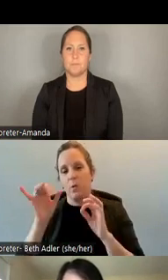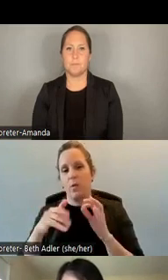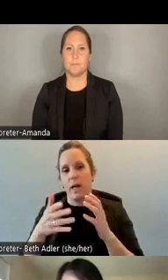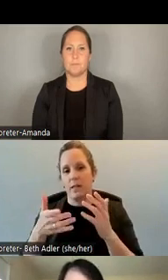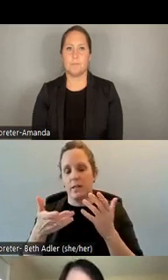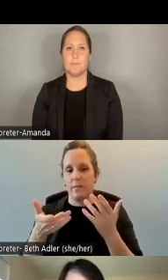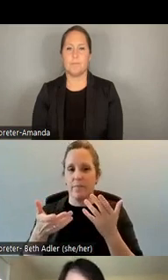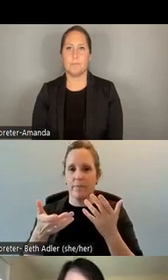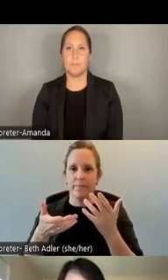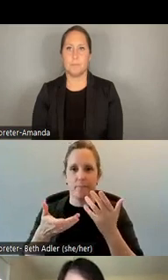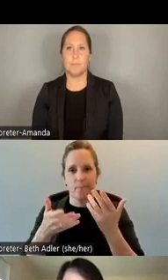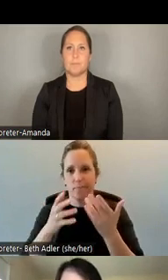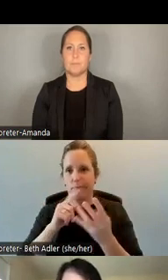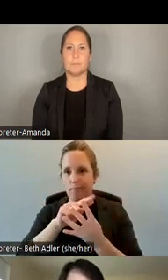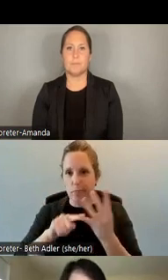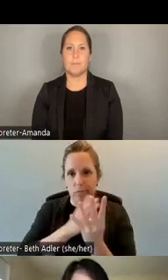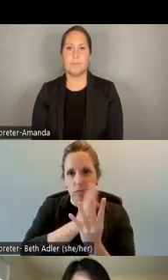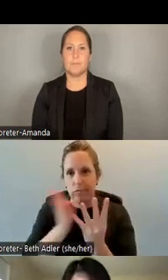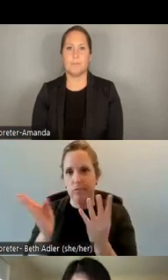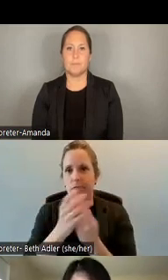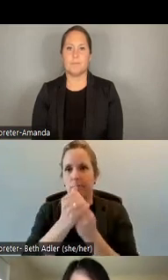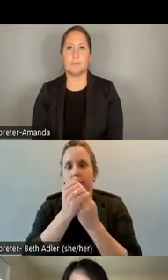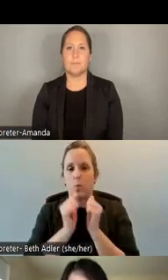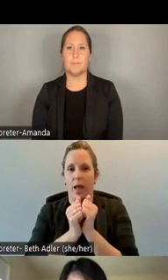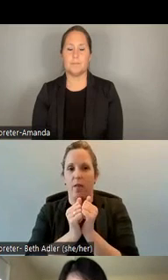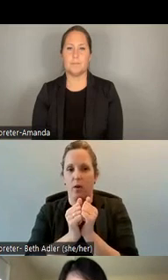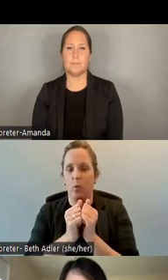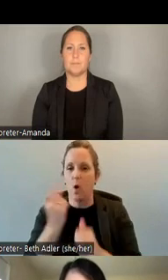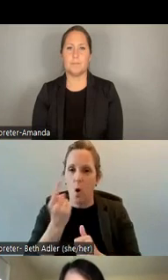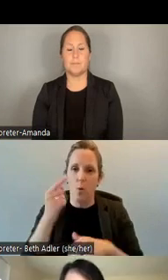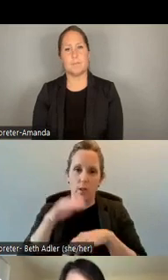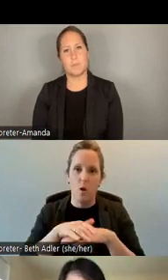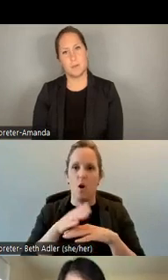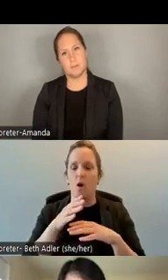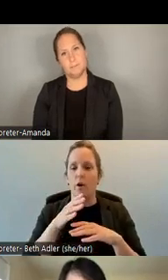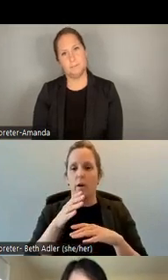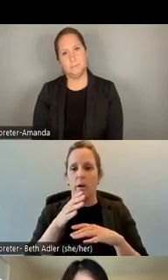we're doing Street Outreach or home visits in our MGH based Street Clinic it's co-located care so